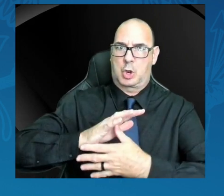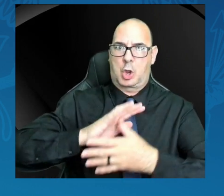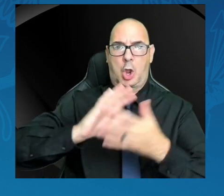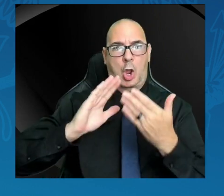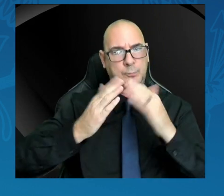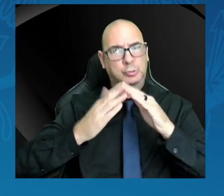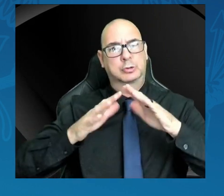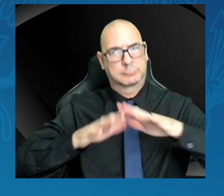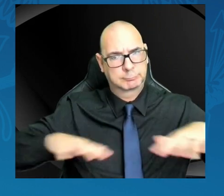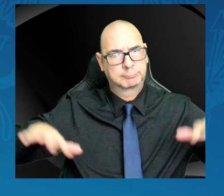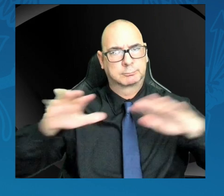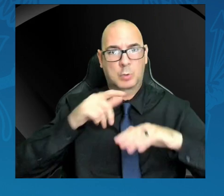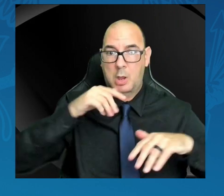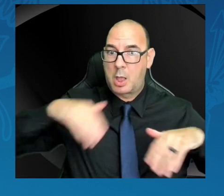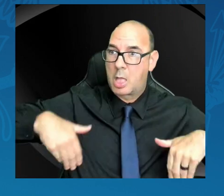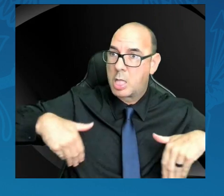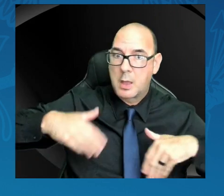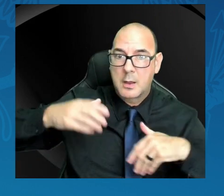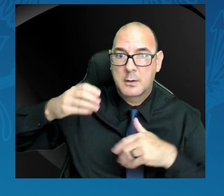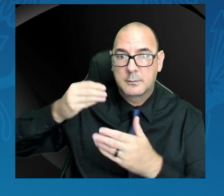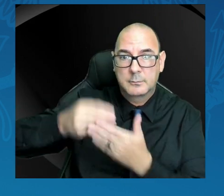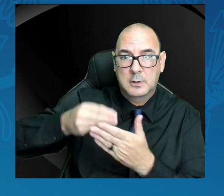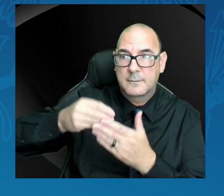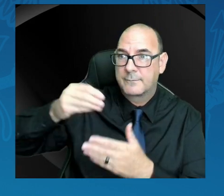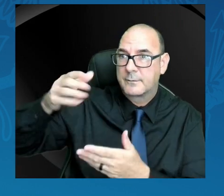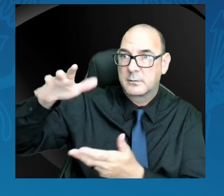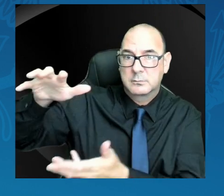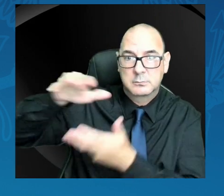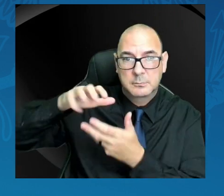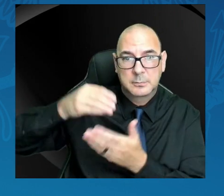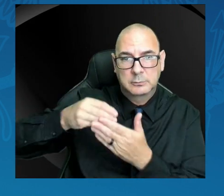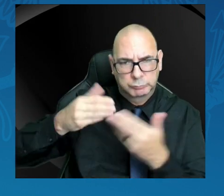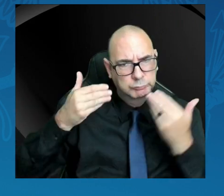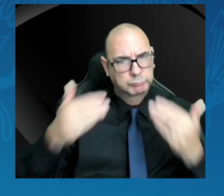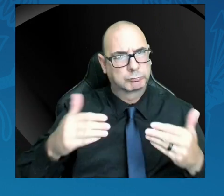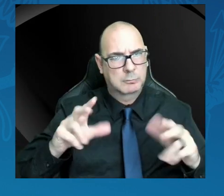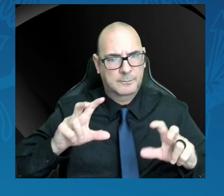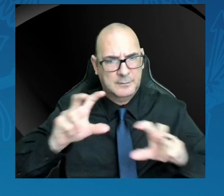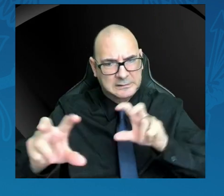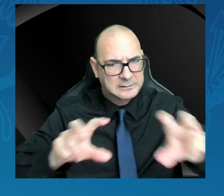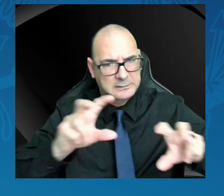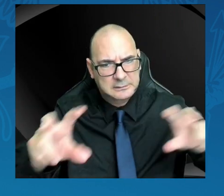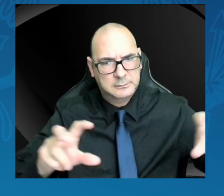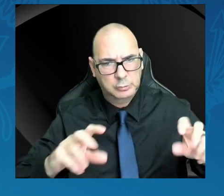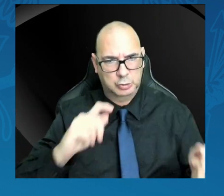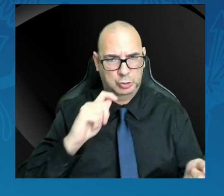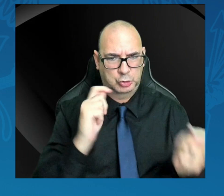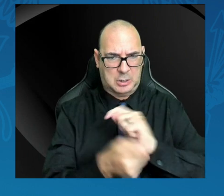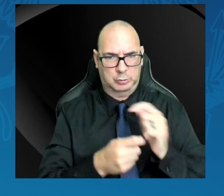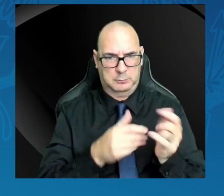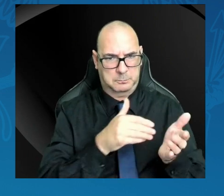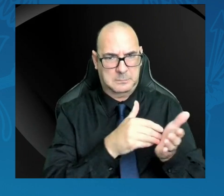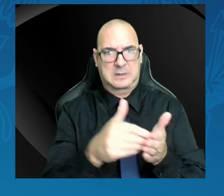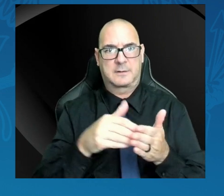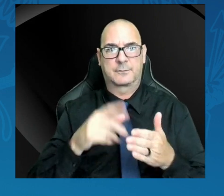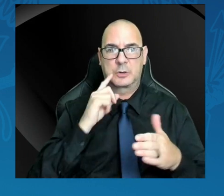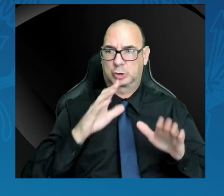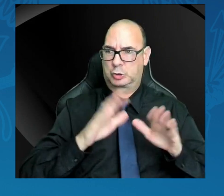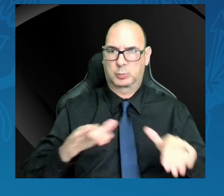Folks, this is a once in a generation investment that will transform how millions of children get to and from school. It will clean the air we breathe,